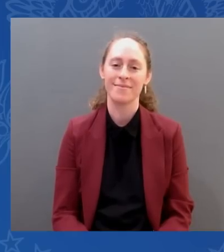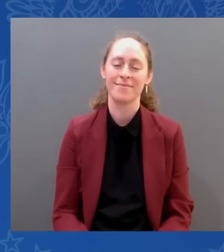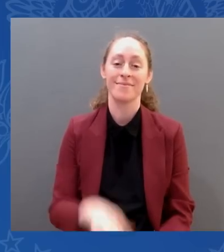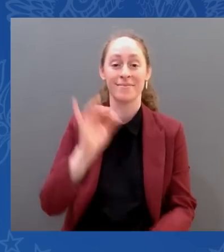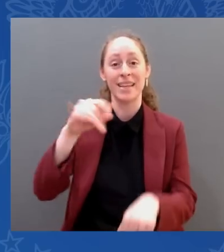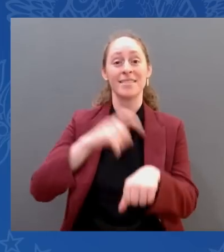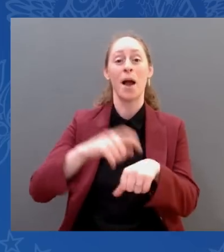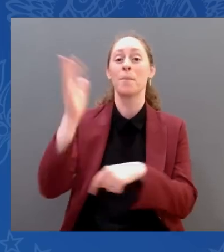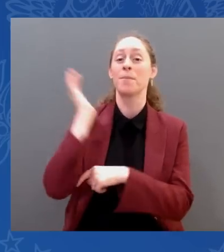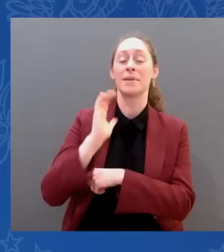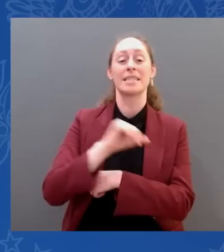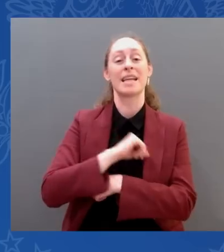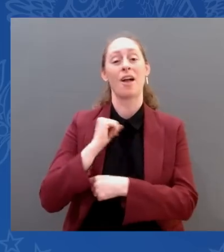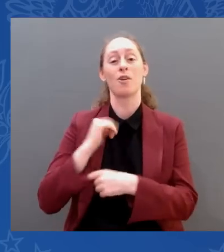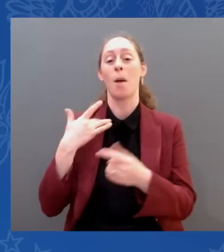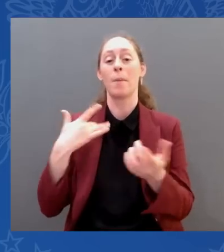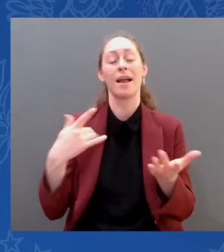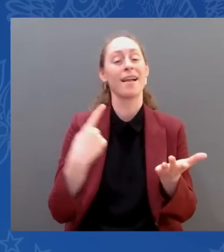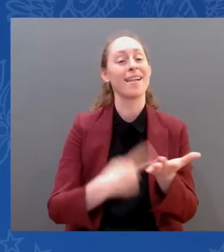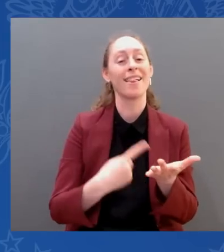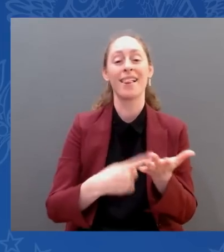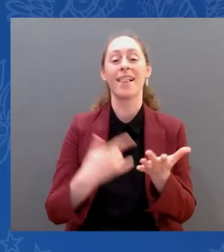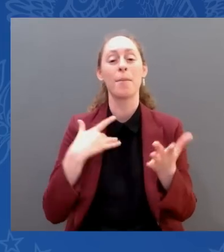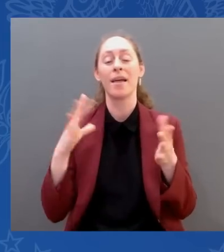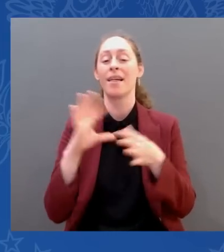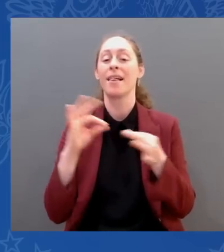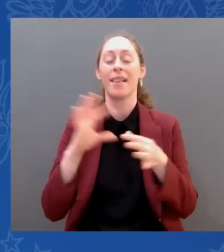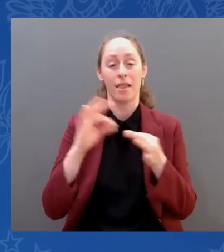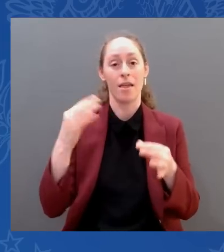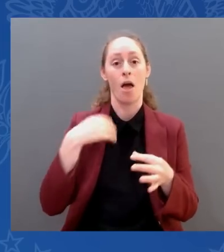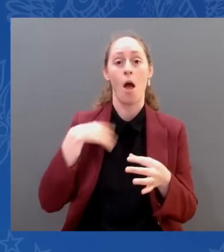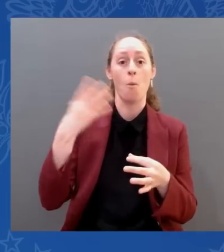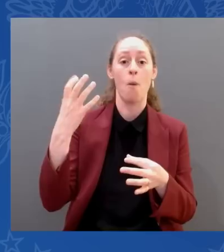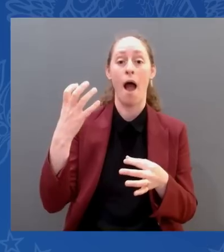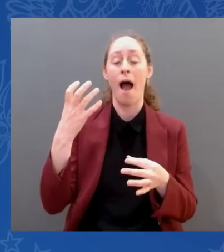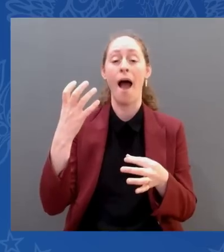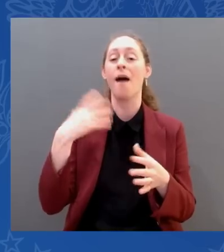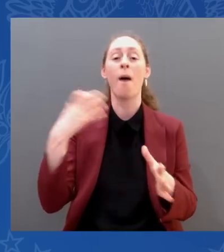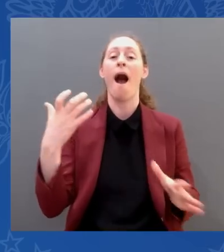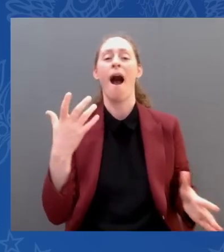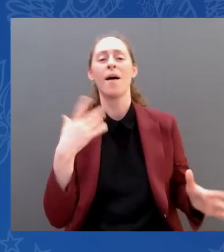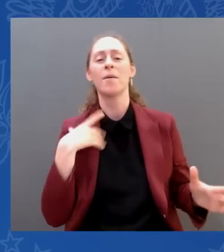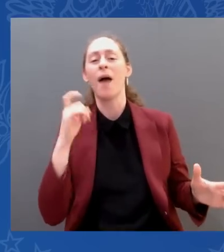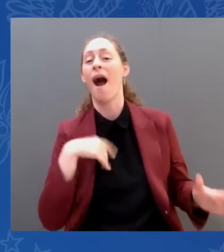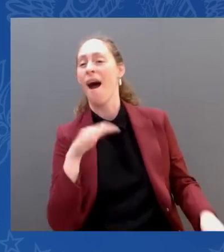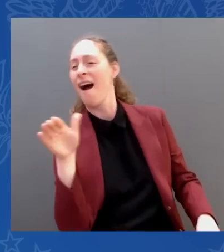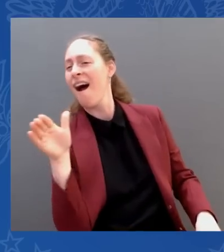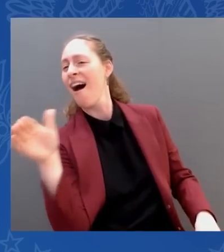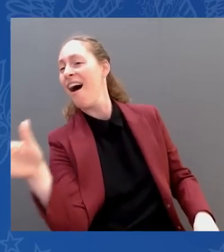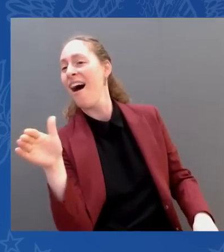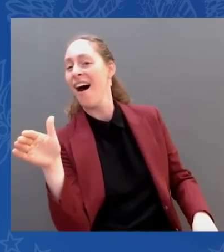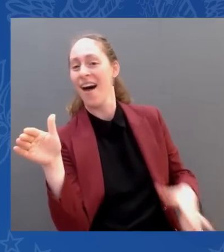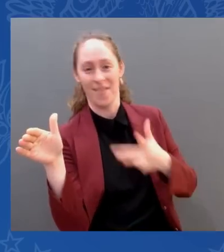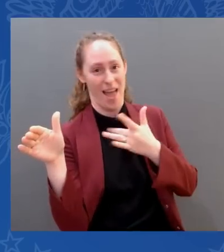but I think that Sal must be related closely to my good friend from Holy Rosary High School in Claymont,